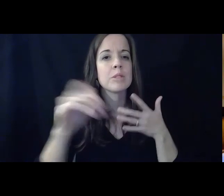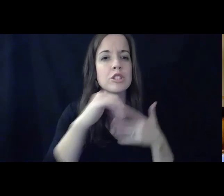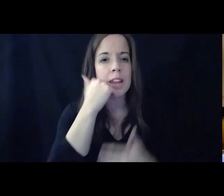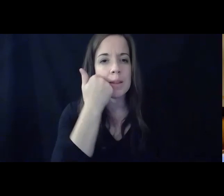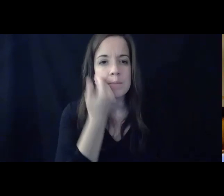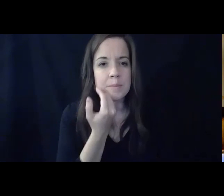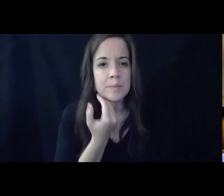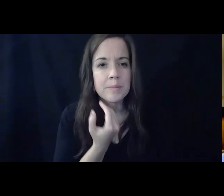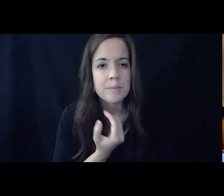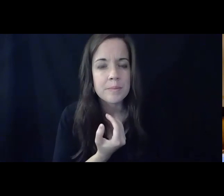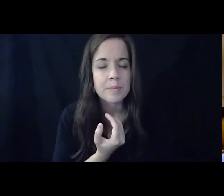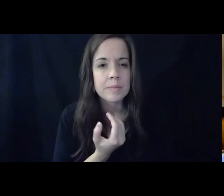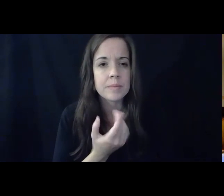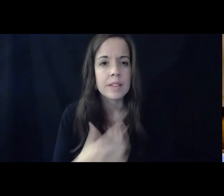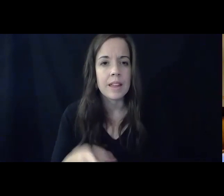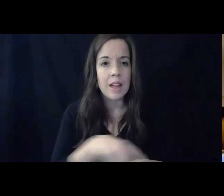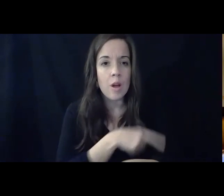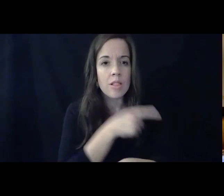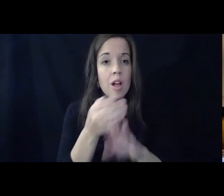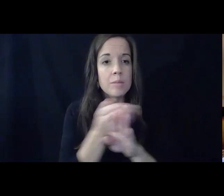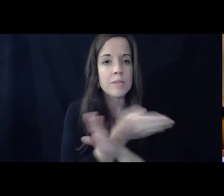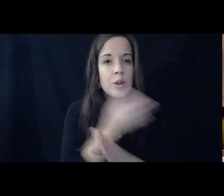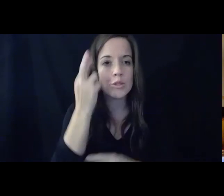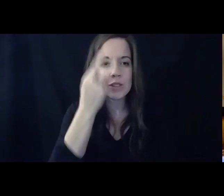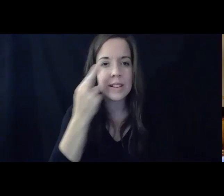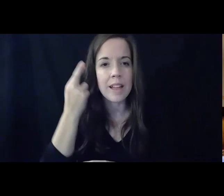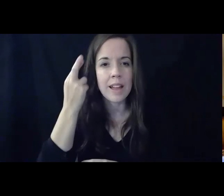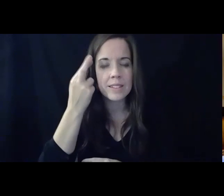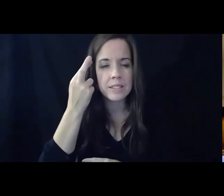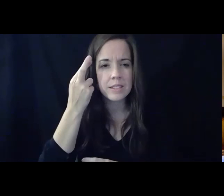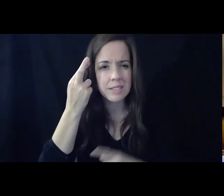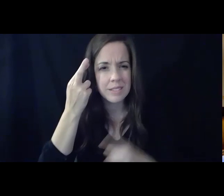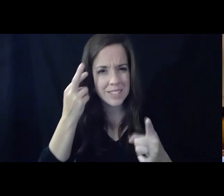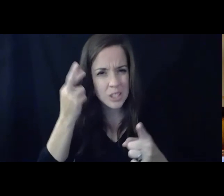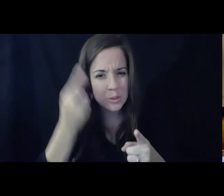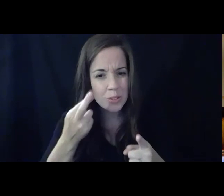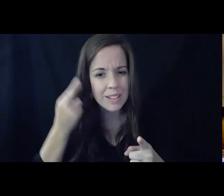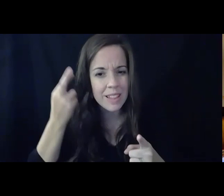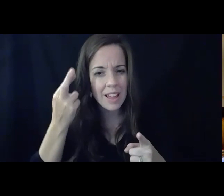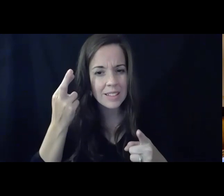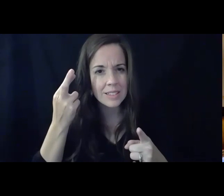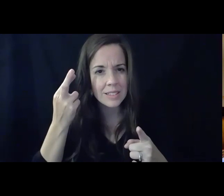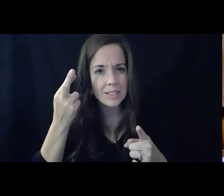And how long before you realized (did you realize?) shame was a blade